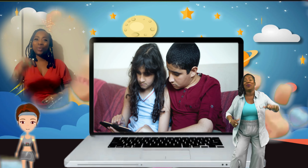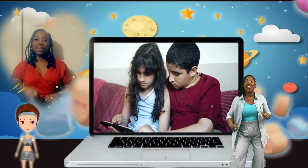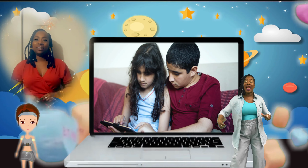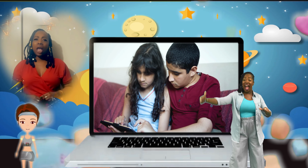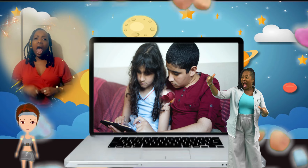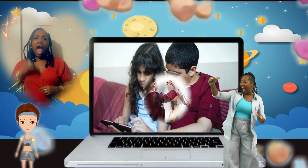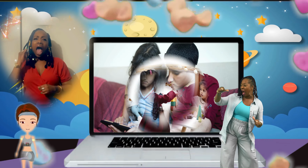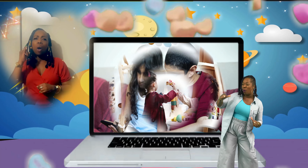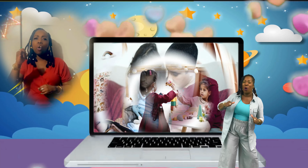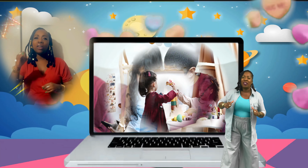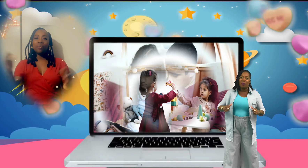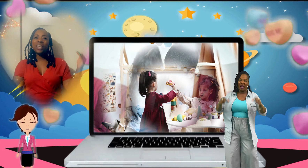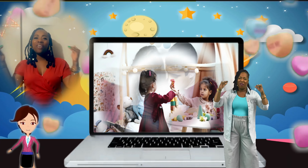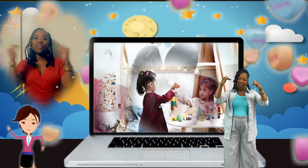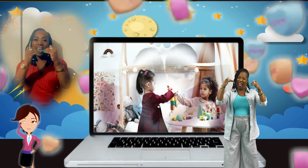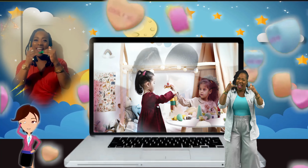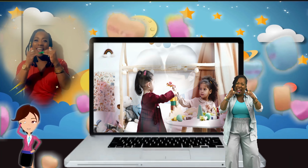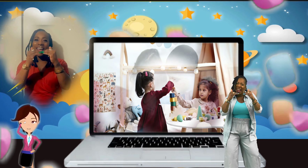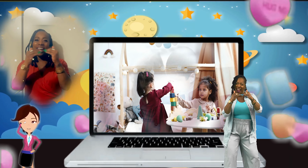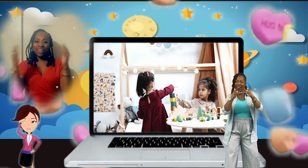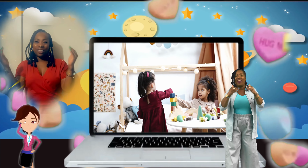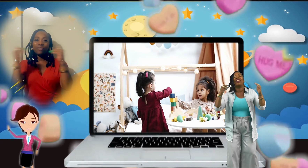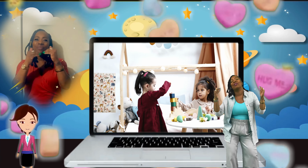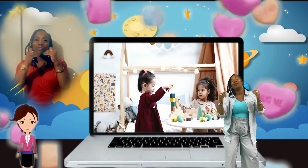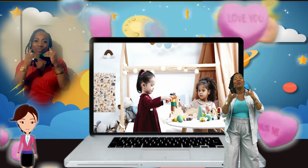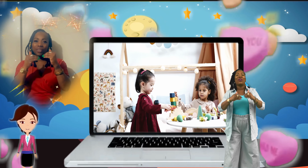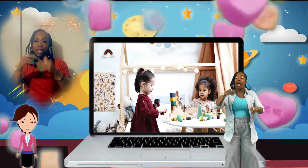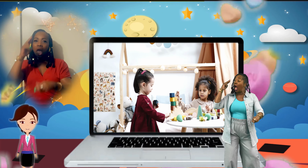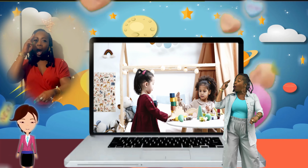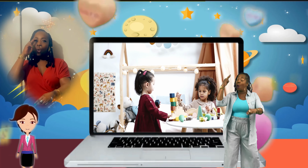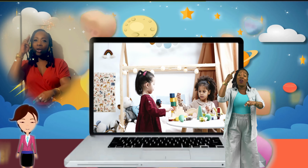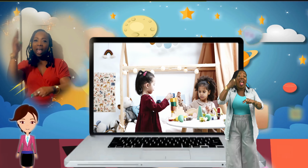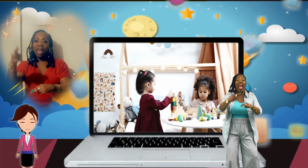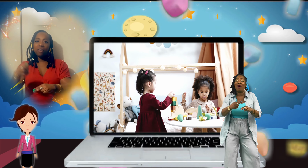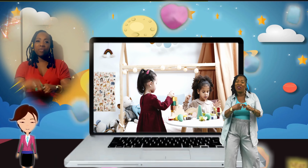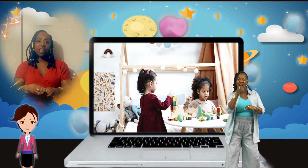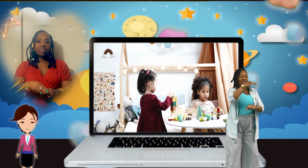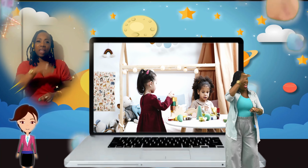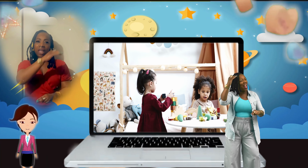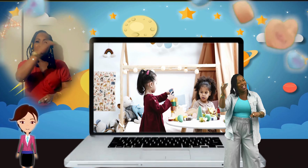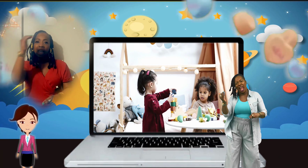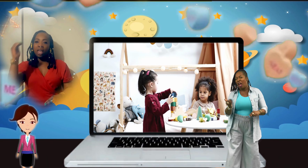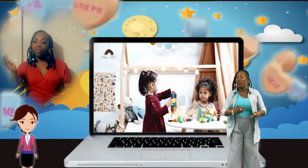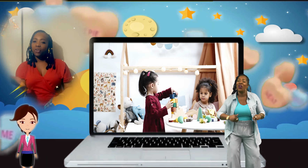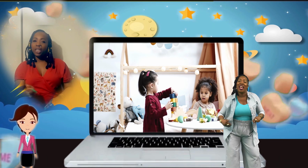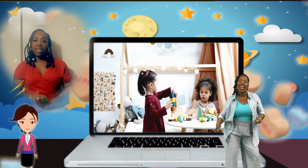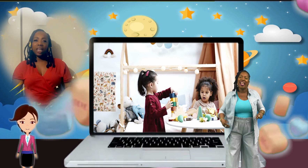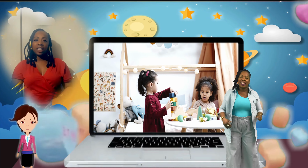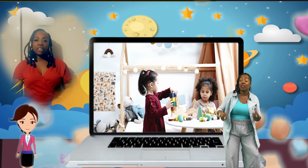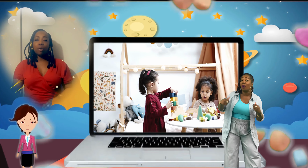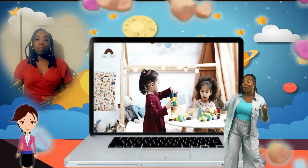be I wanna be fair I wanna have fun that never ends but most importantly I wanna be a good